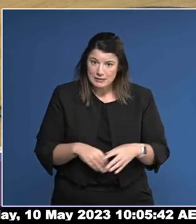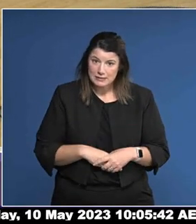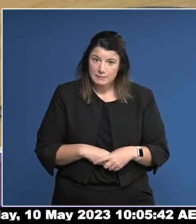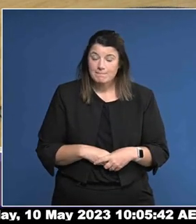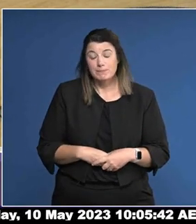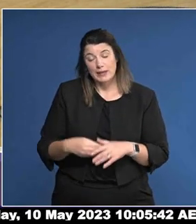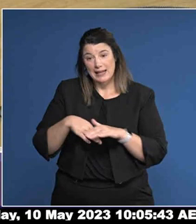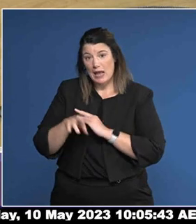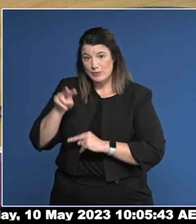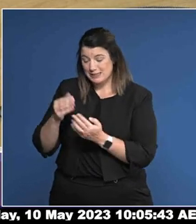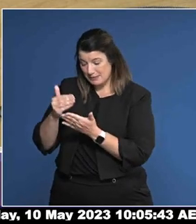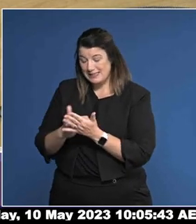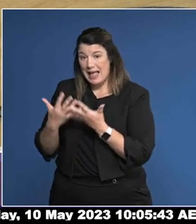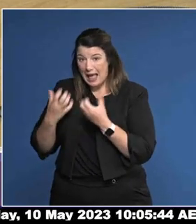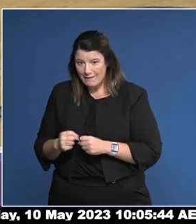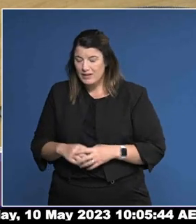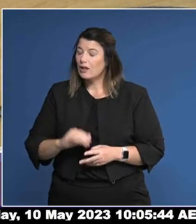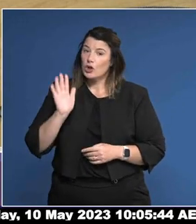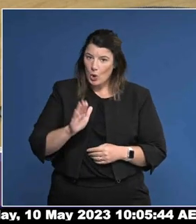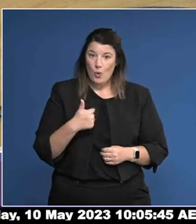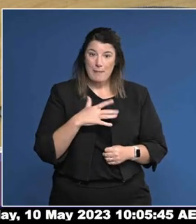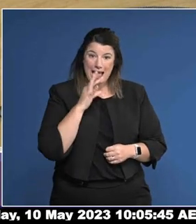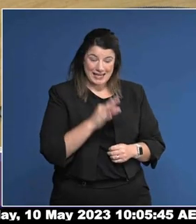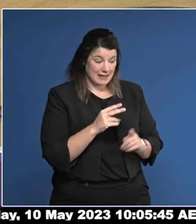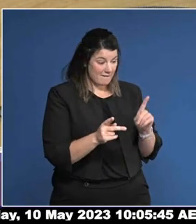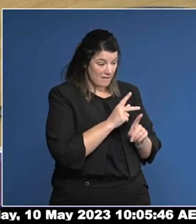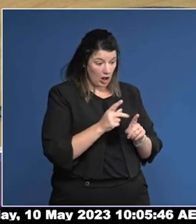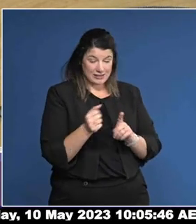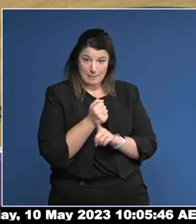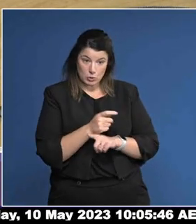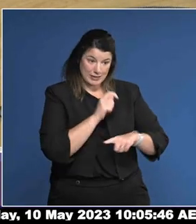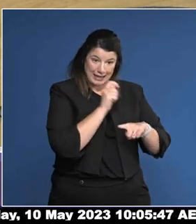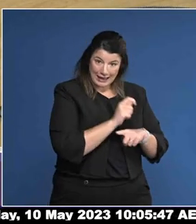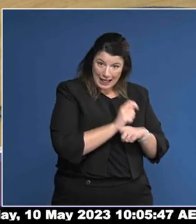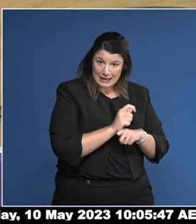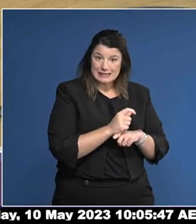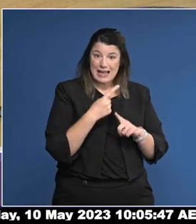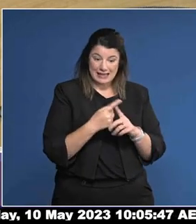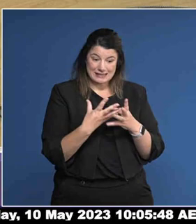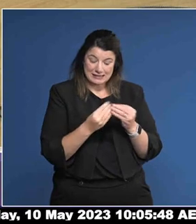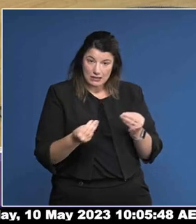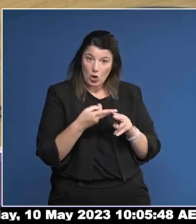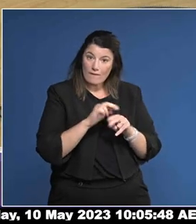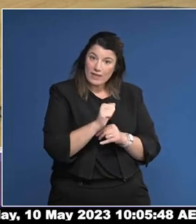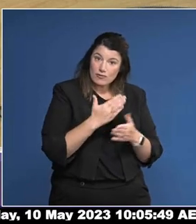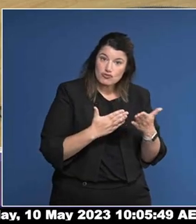Do you accept that the violence, abuse, neglect and deprivation of their